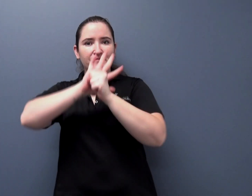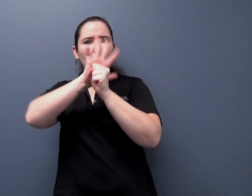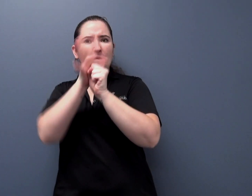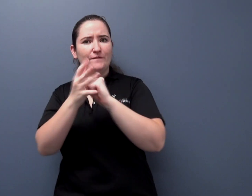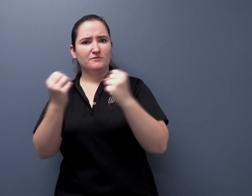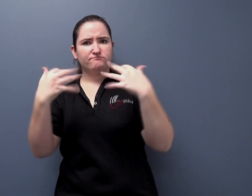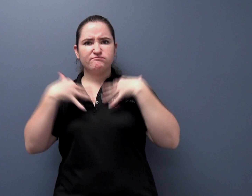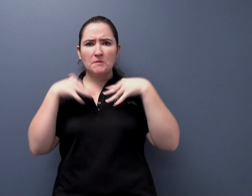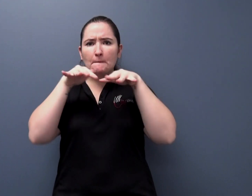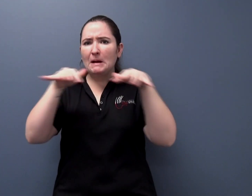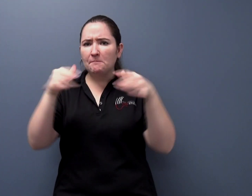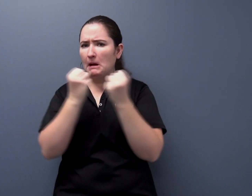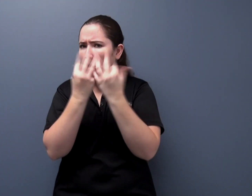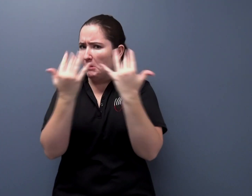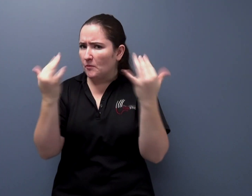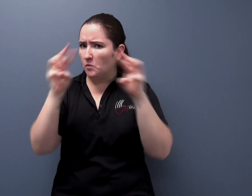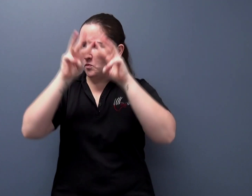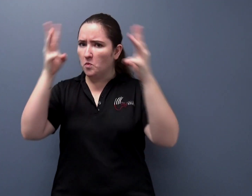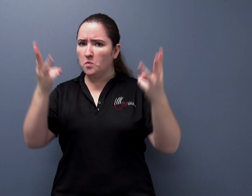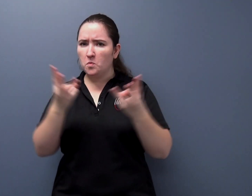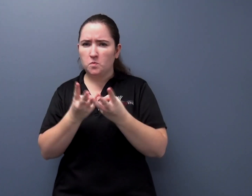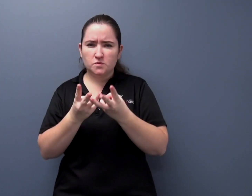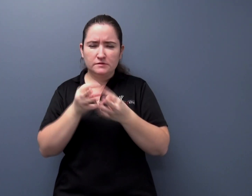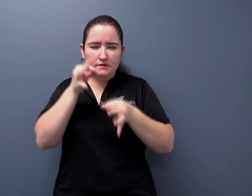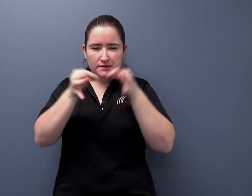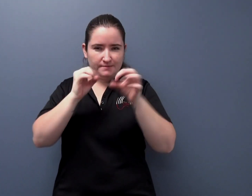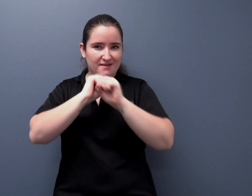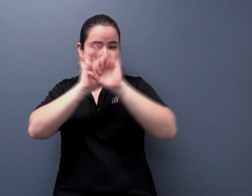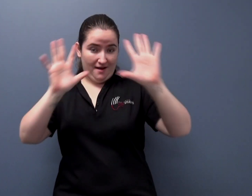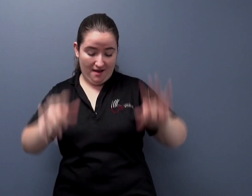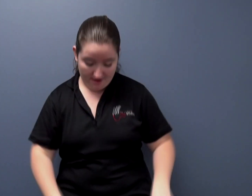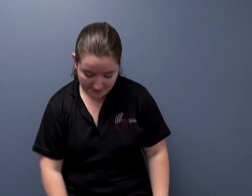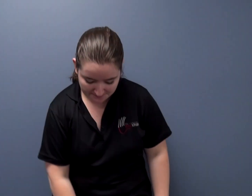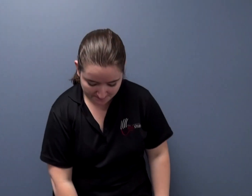I am going to explain clearly about coronavirus in the world.